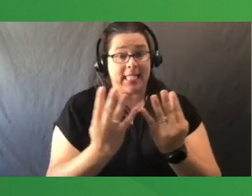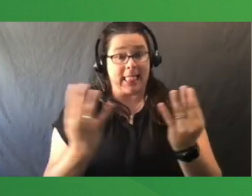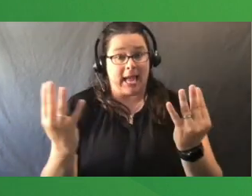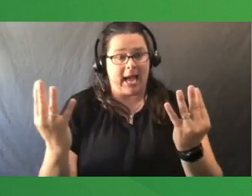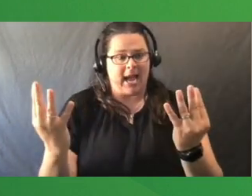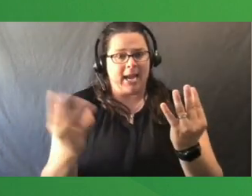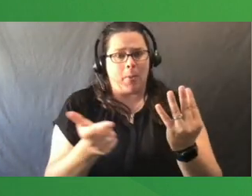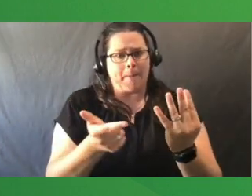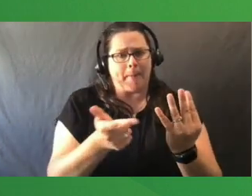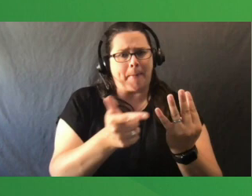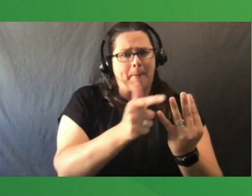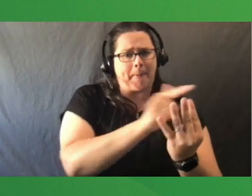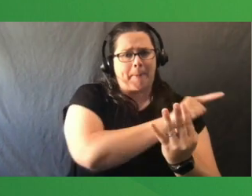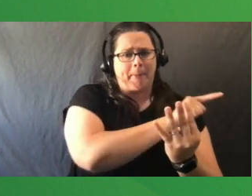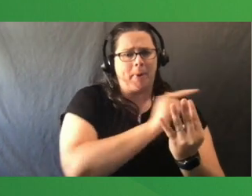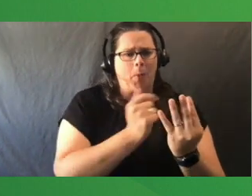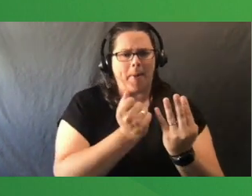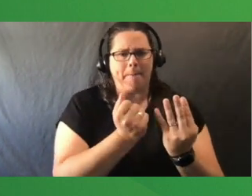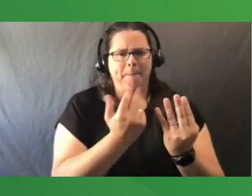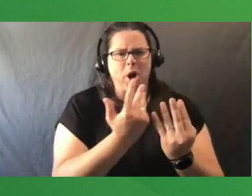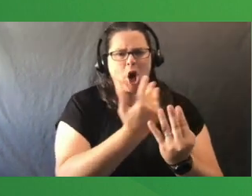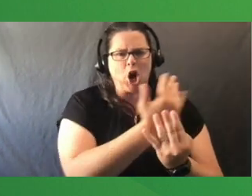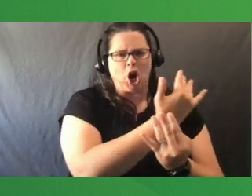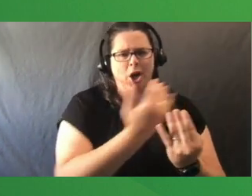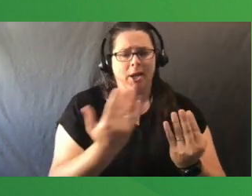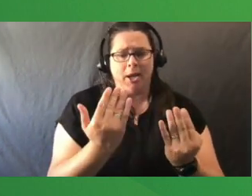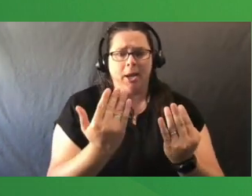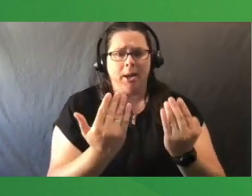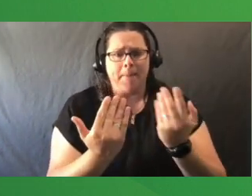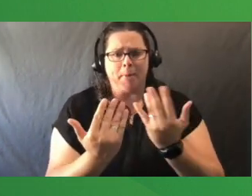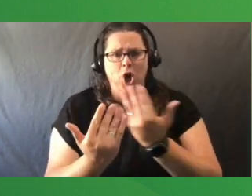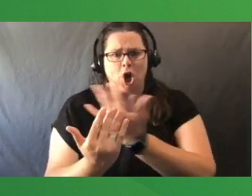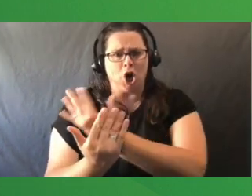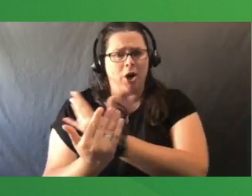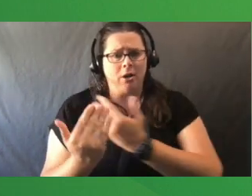And then what happens when there is no fuel?